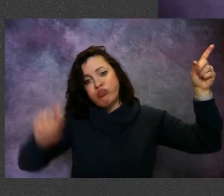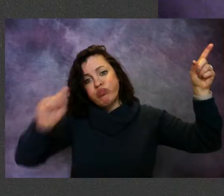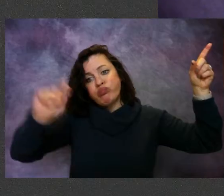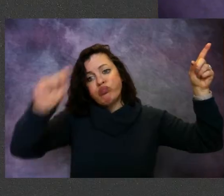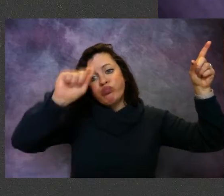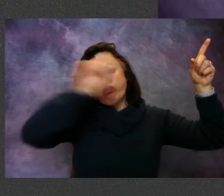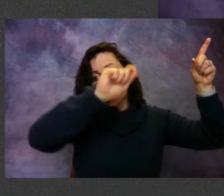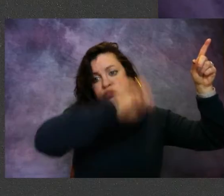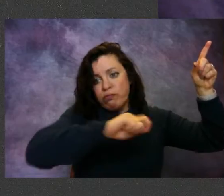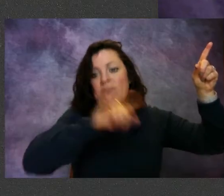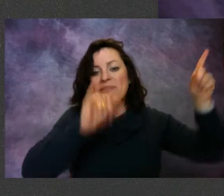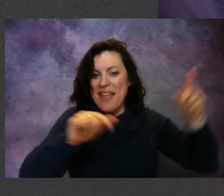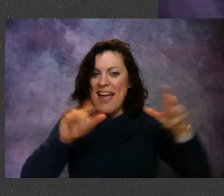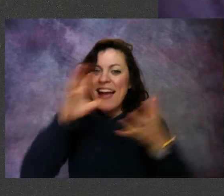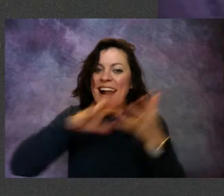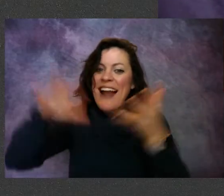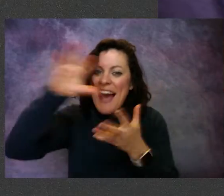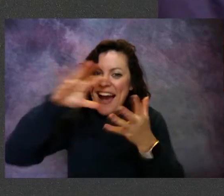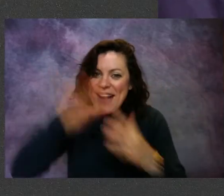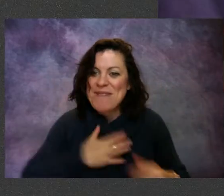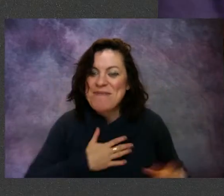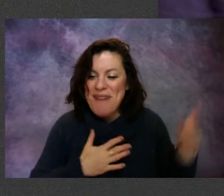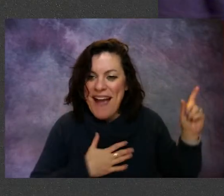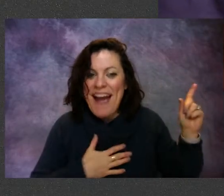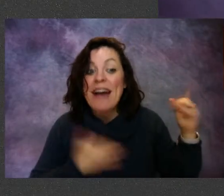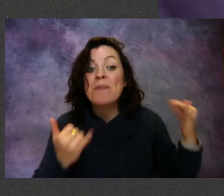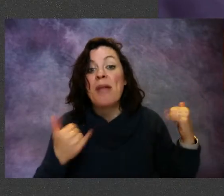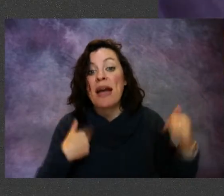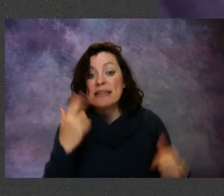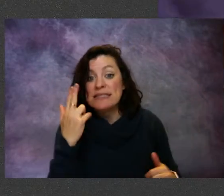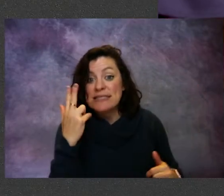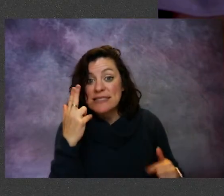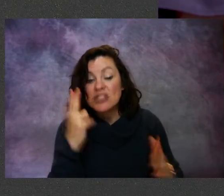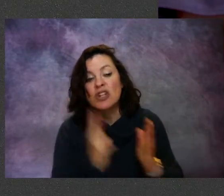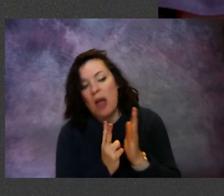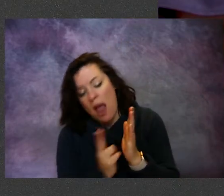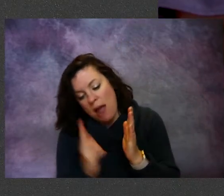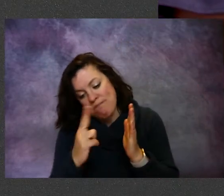and I'm going to use my scissors to cut out my cloud.